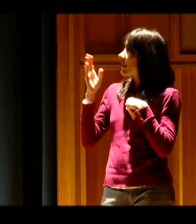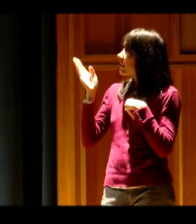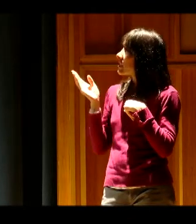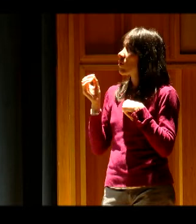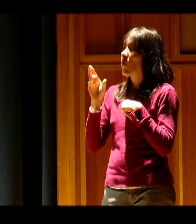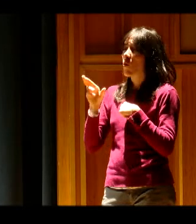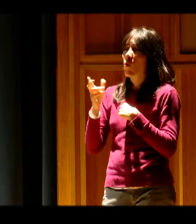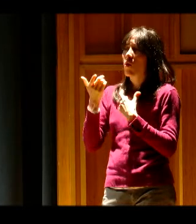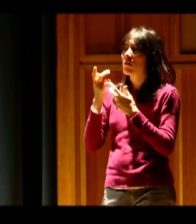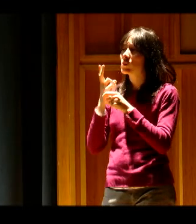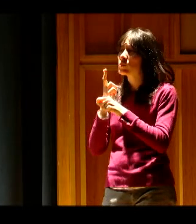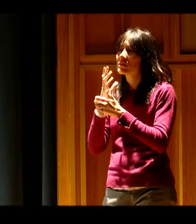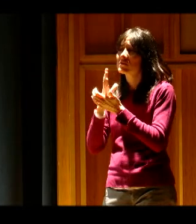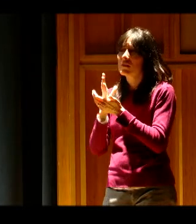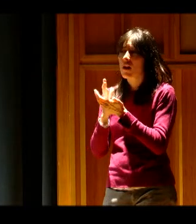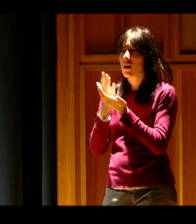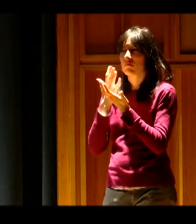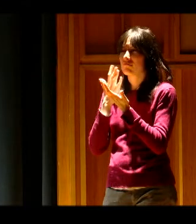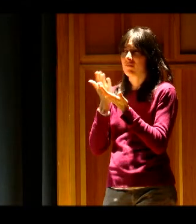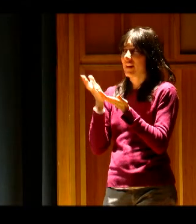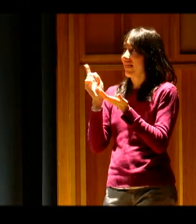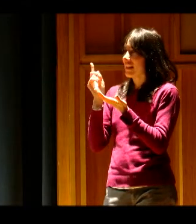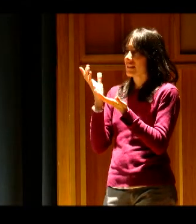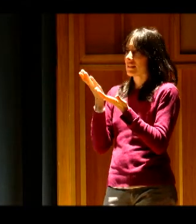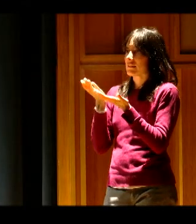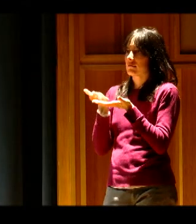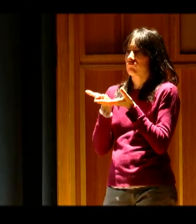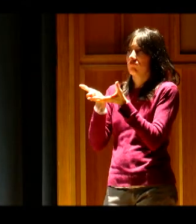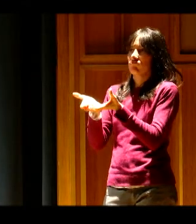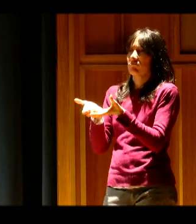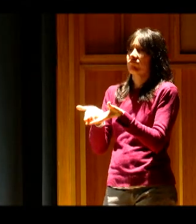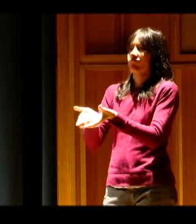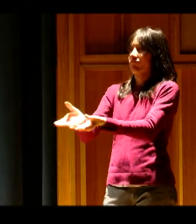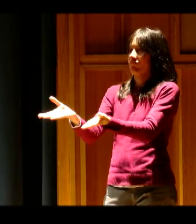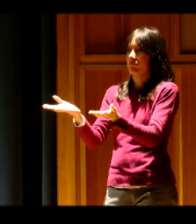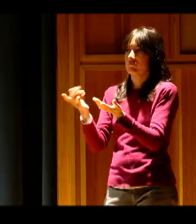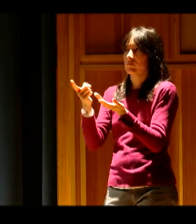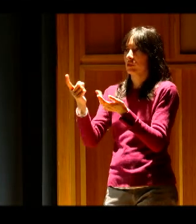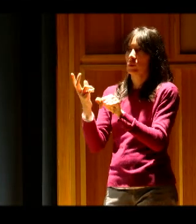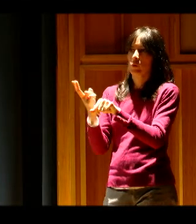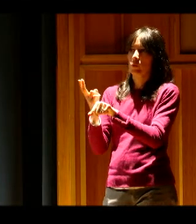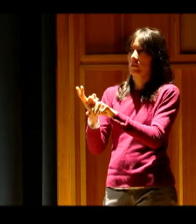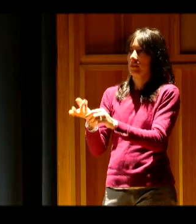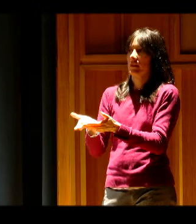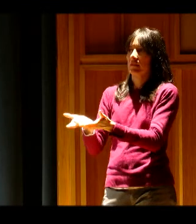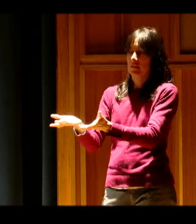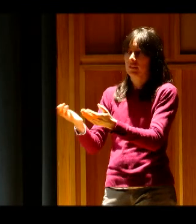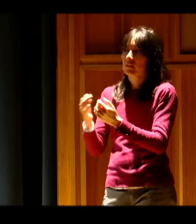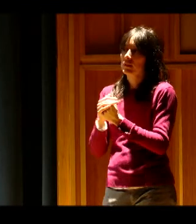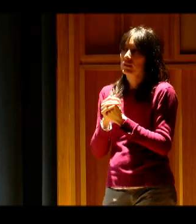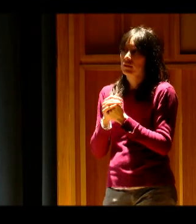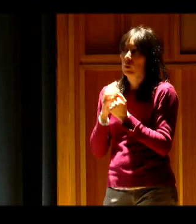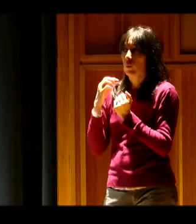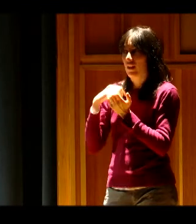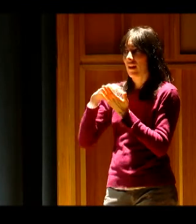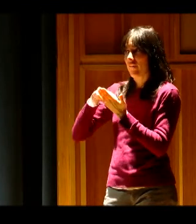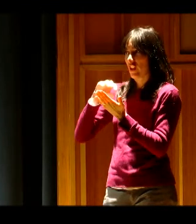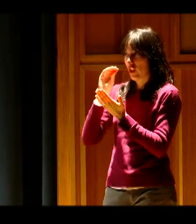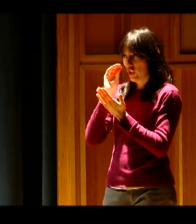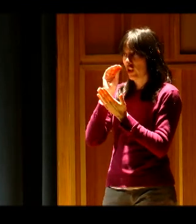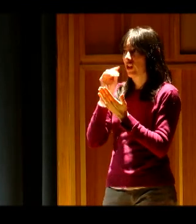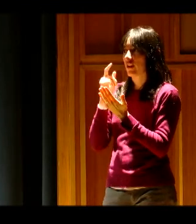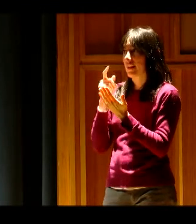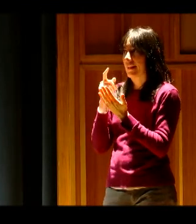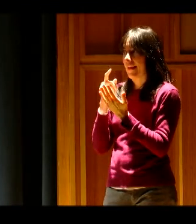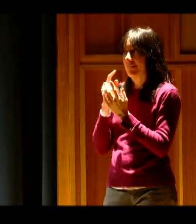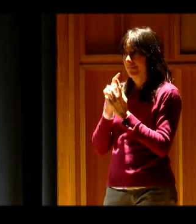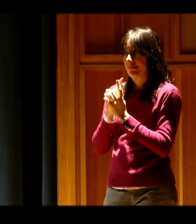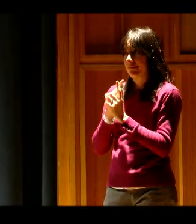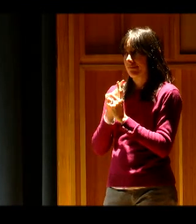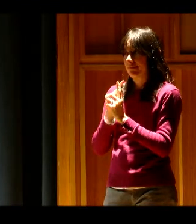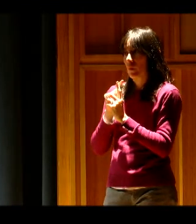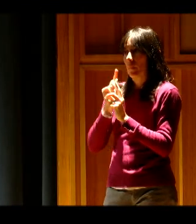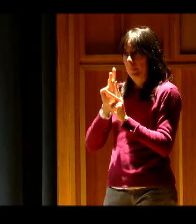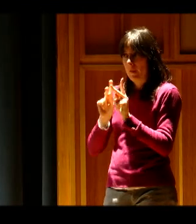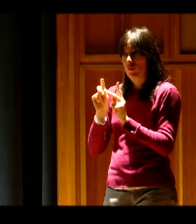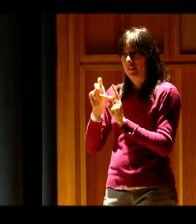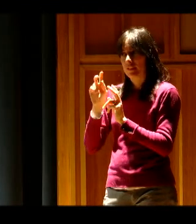This is all there to be taken. If we've learnt anything is that generosity needs to sit at the heart of this and a mutual respect for learning.